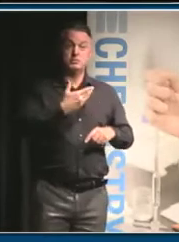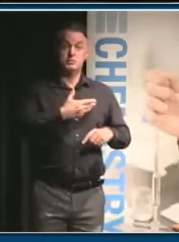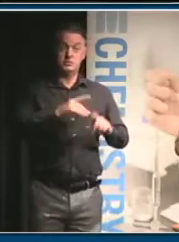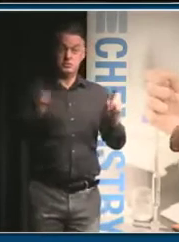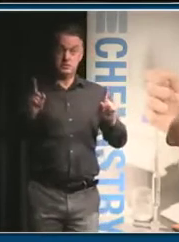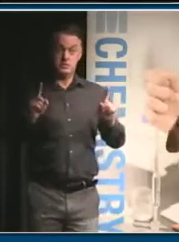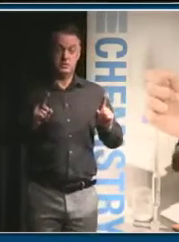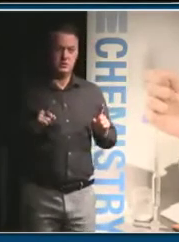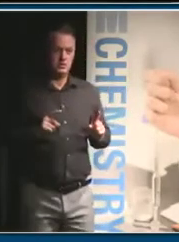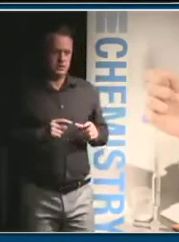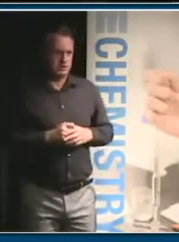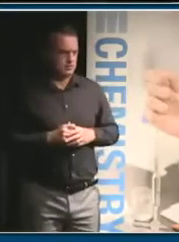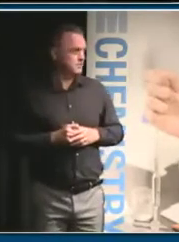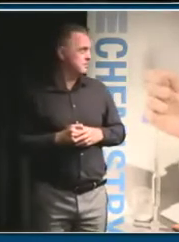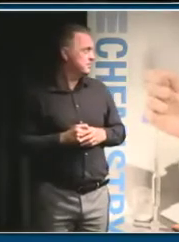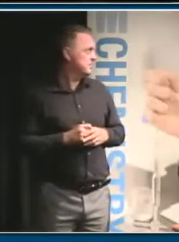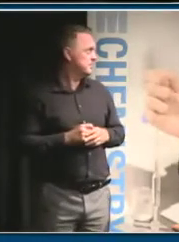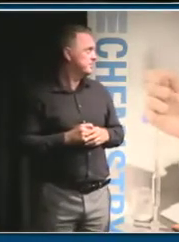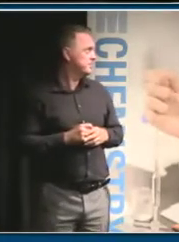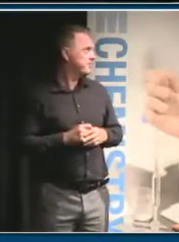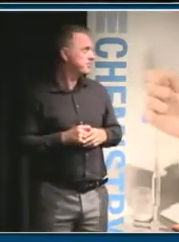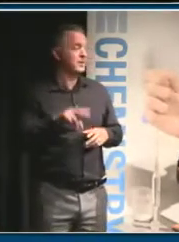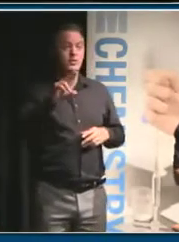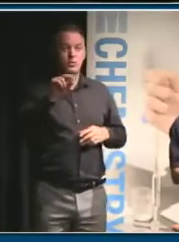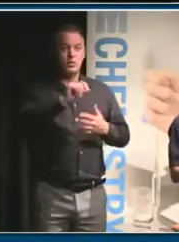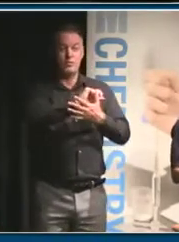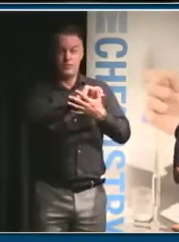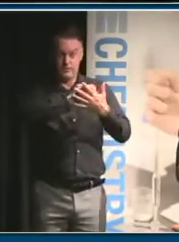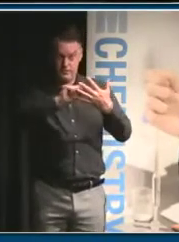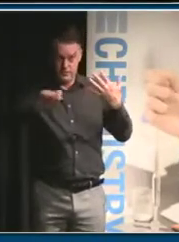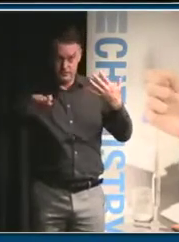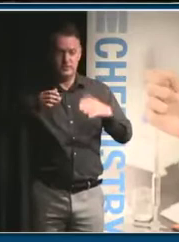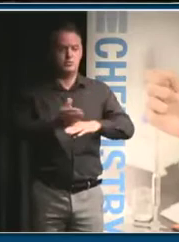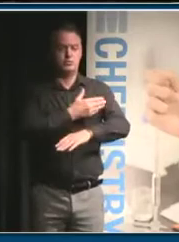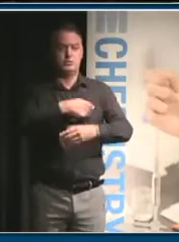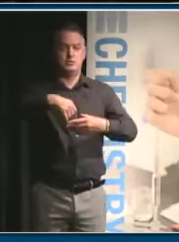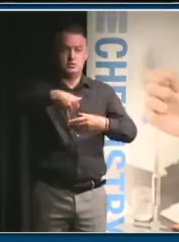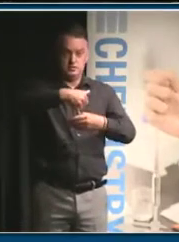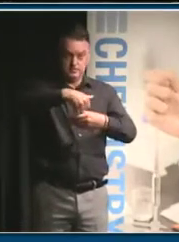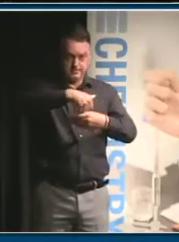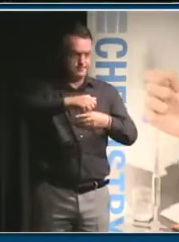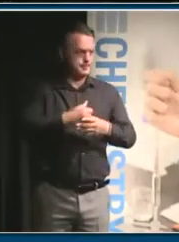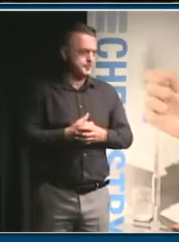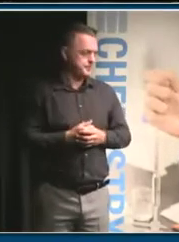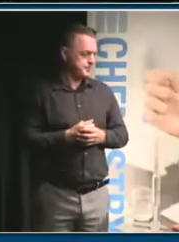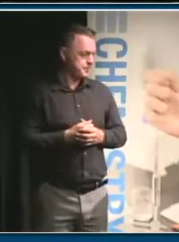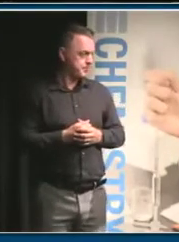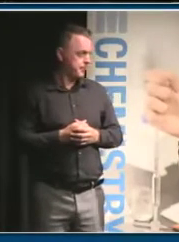the 12 principles of green chemistry and so the point here is you know I have I they're